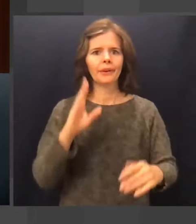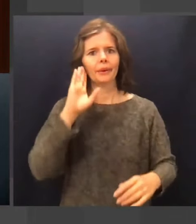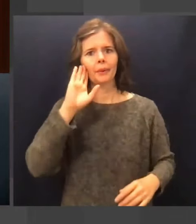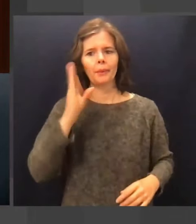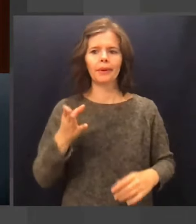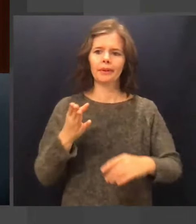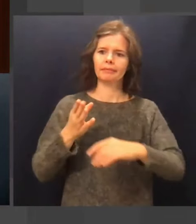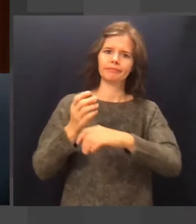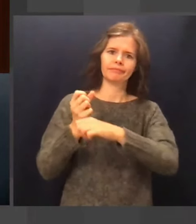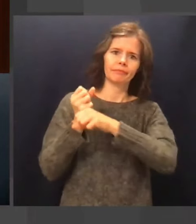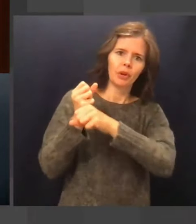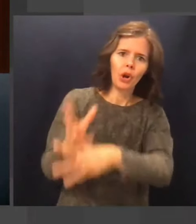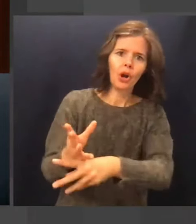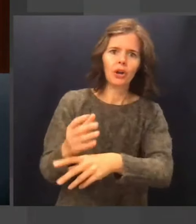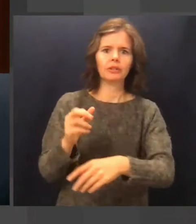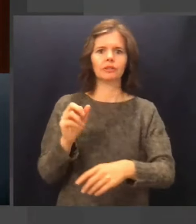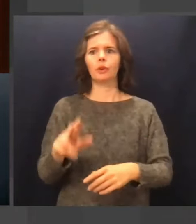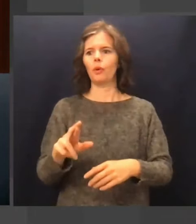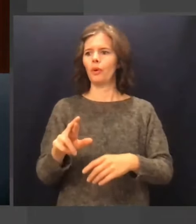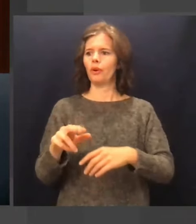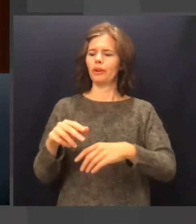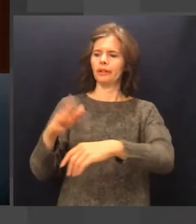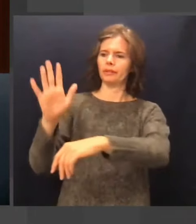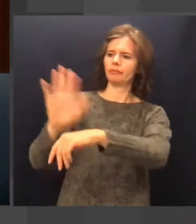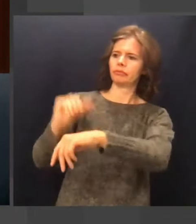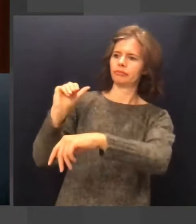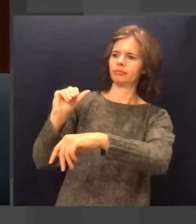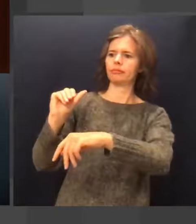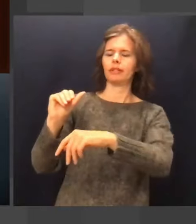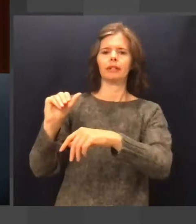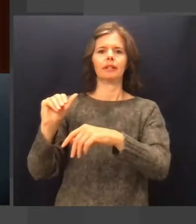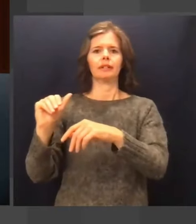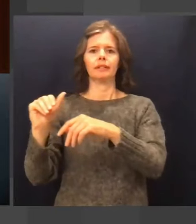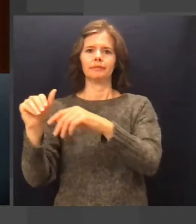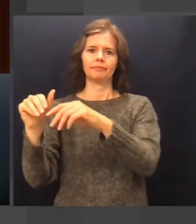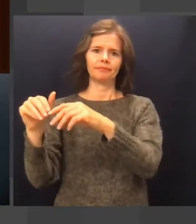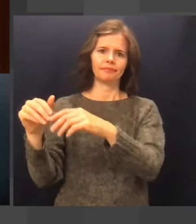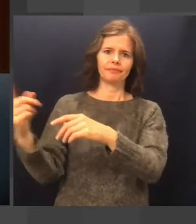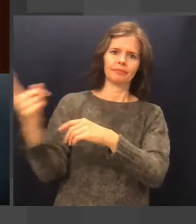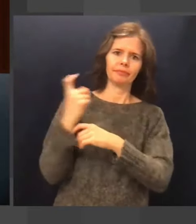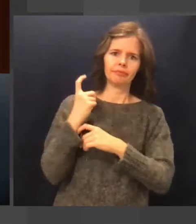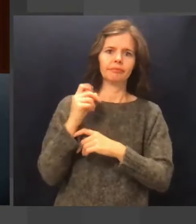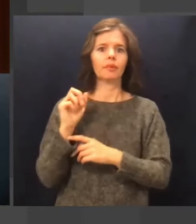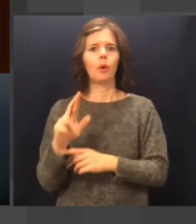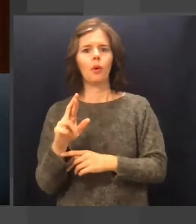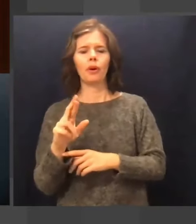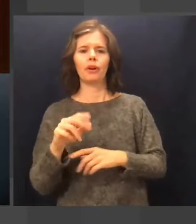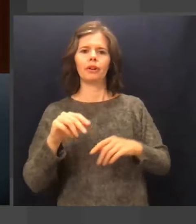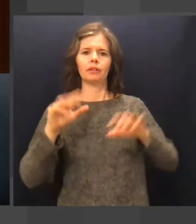EITHER CAUSED BY A PLAYER OR A PLAYER WAS NEARBY SUCH AS WHEN A